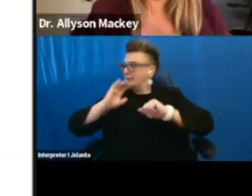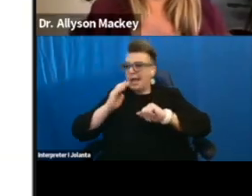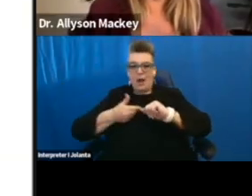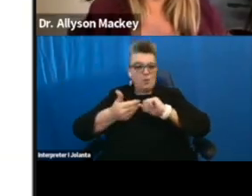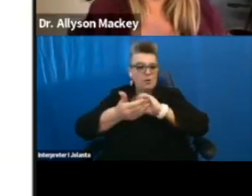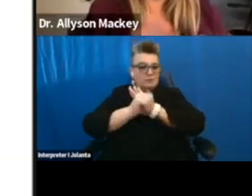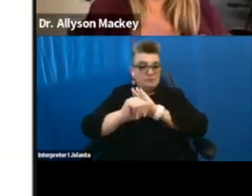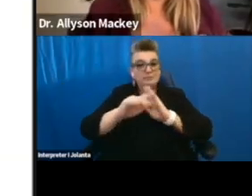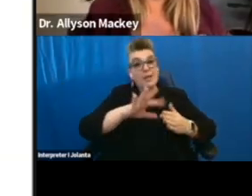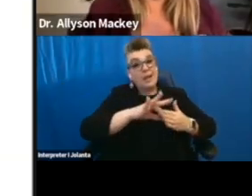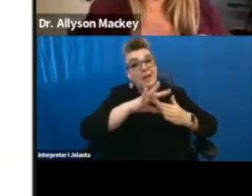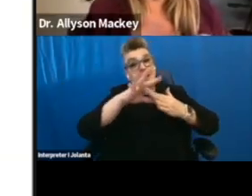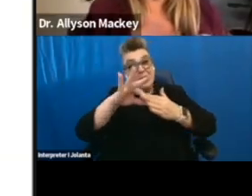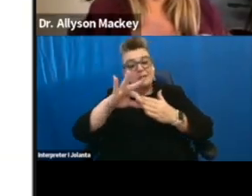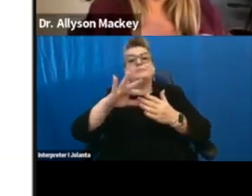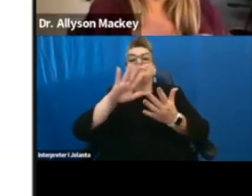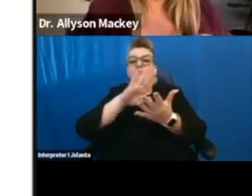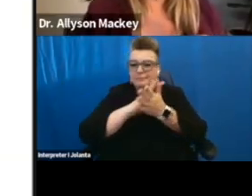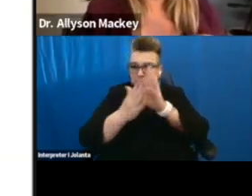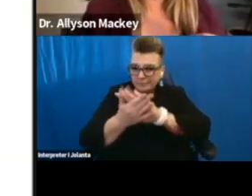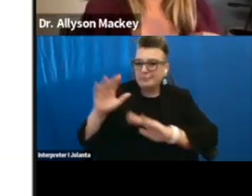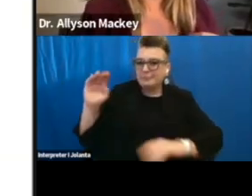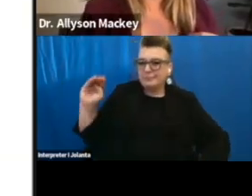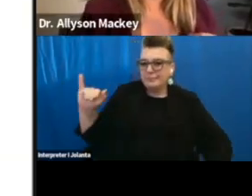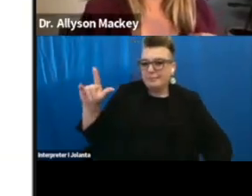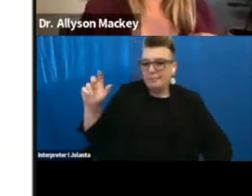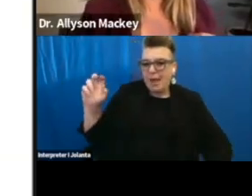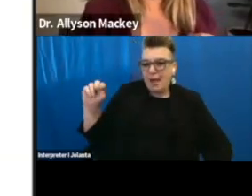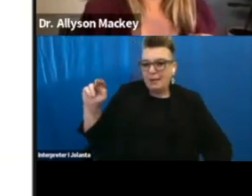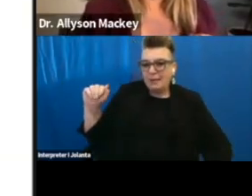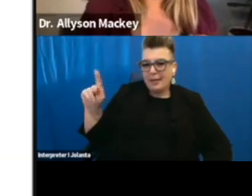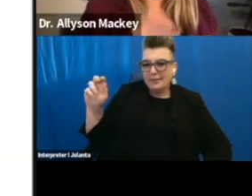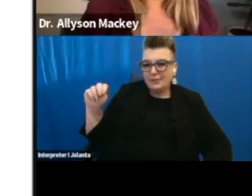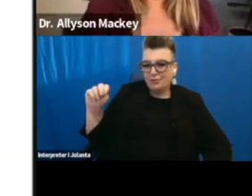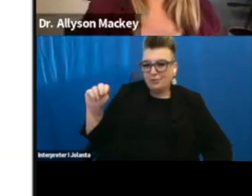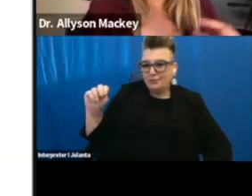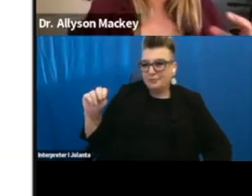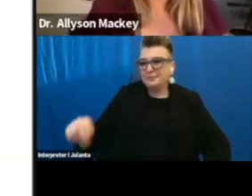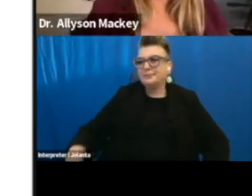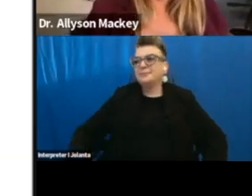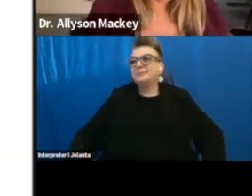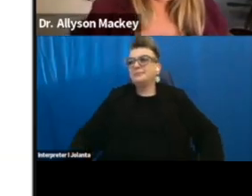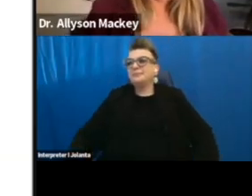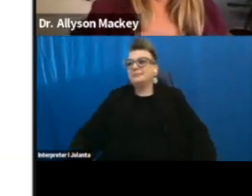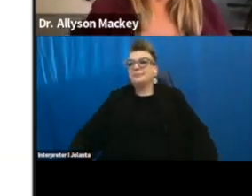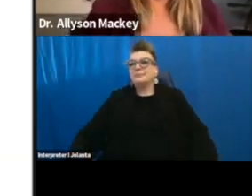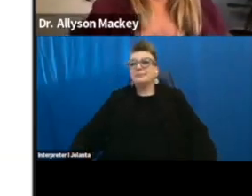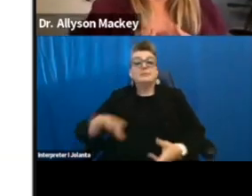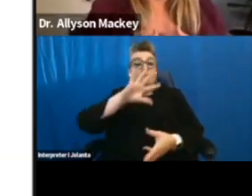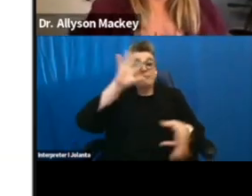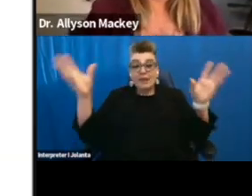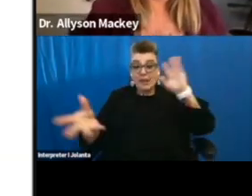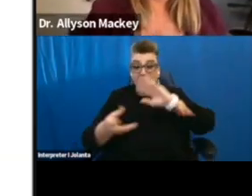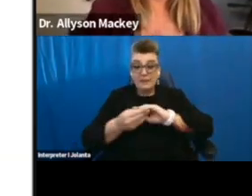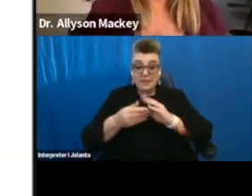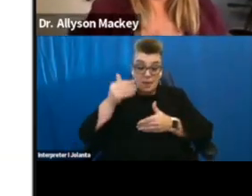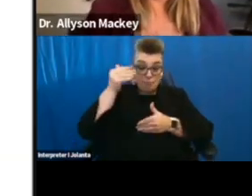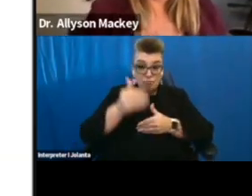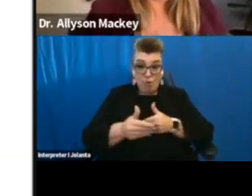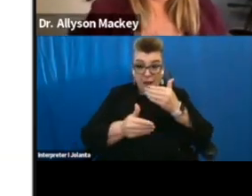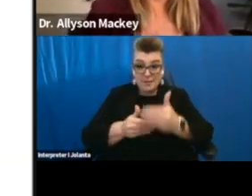myelination and this whole process of myelination in humans